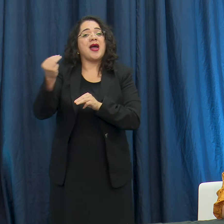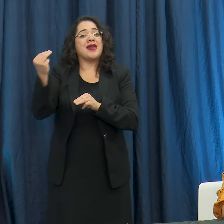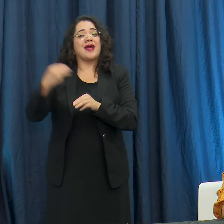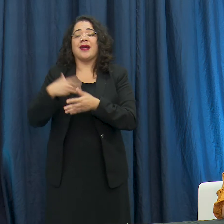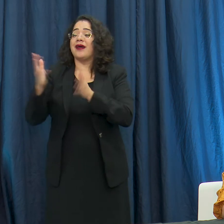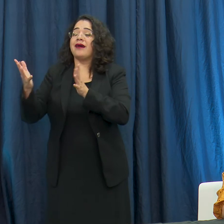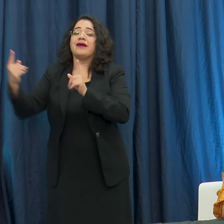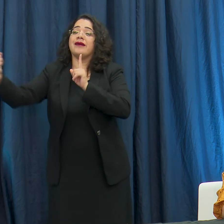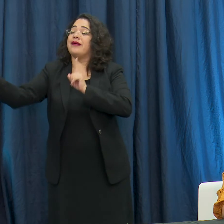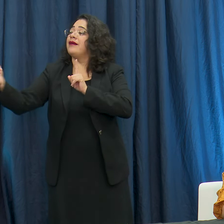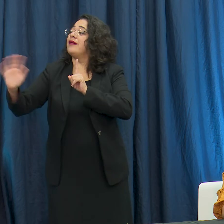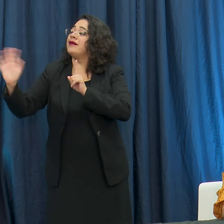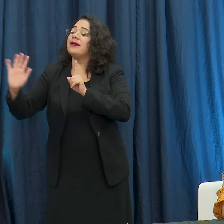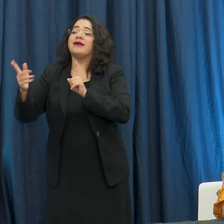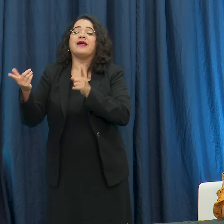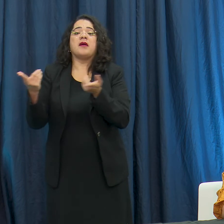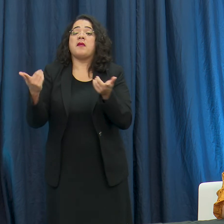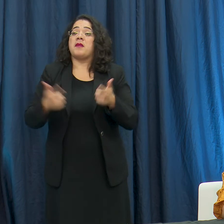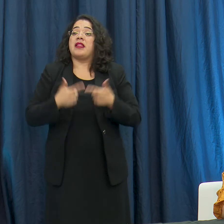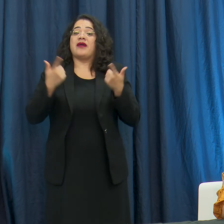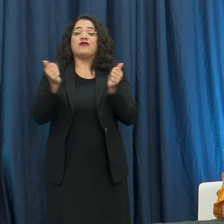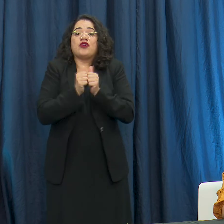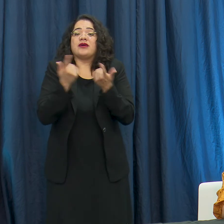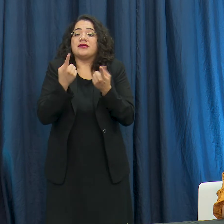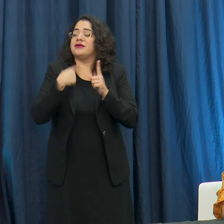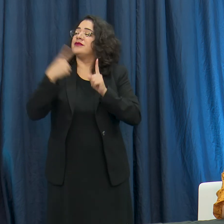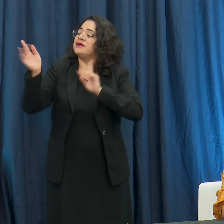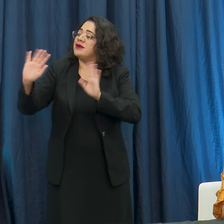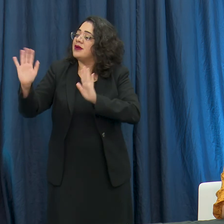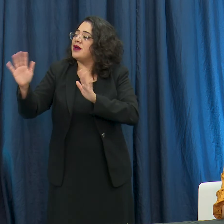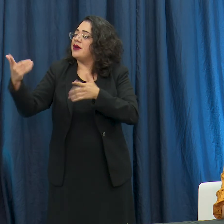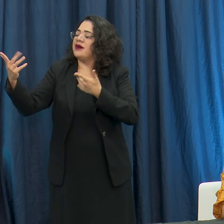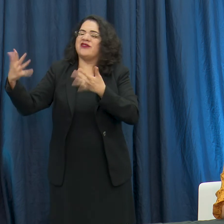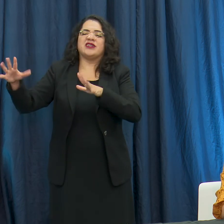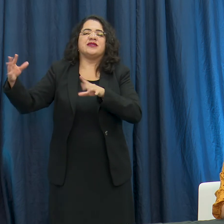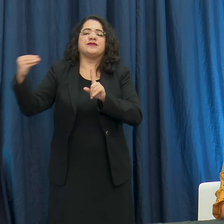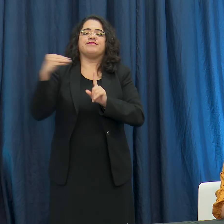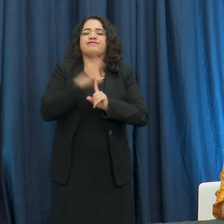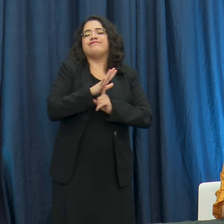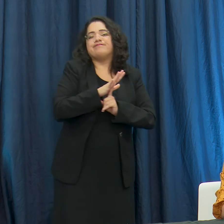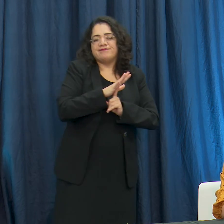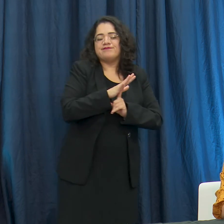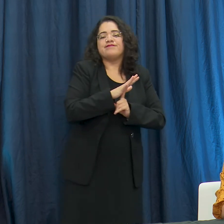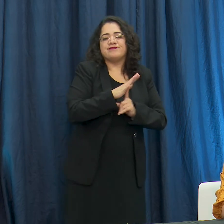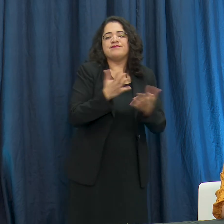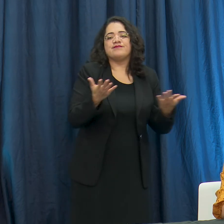que tiene OS problably que tenga Covidien FSC s to be wrong a menos the